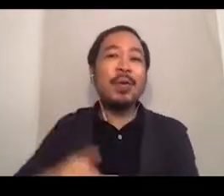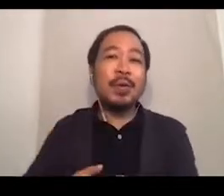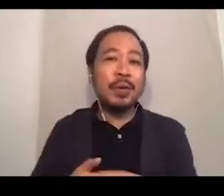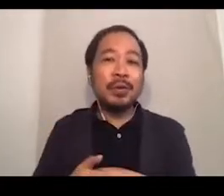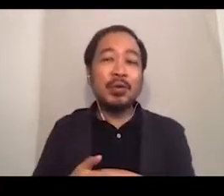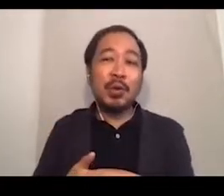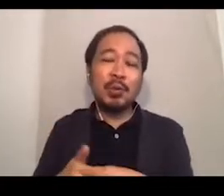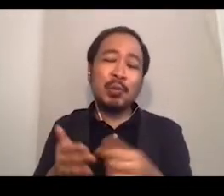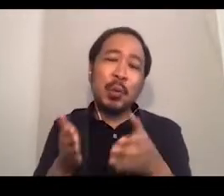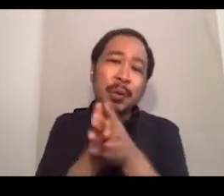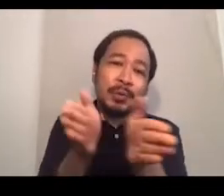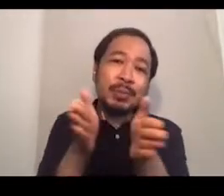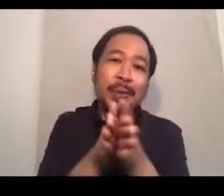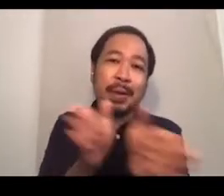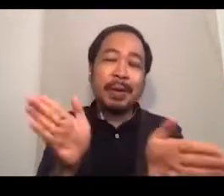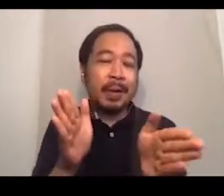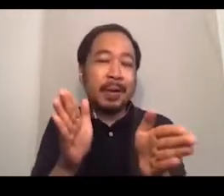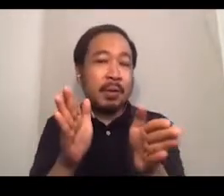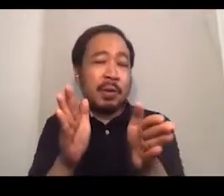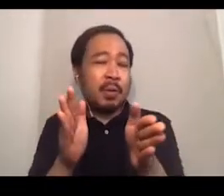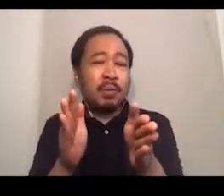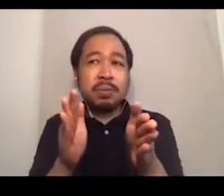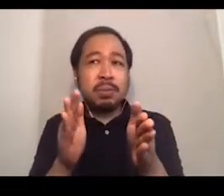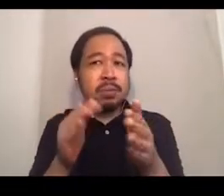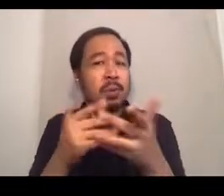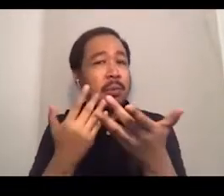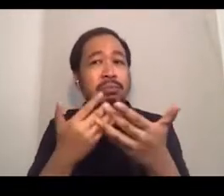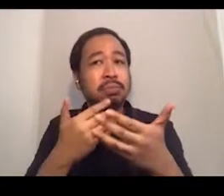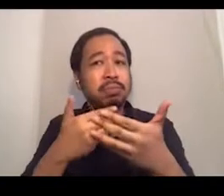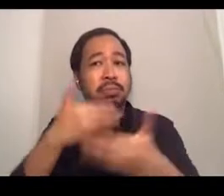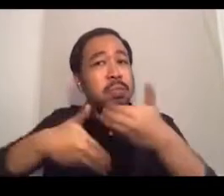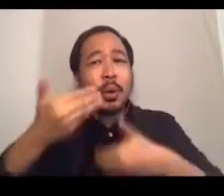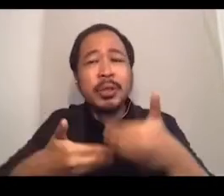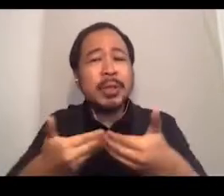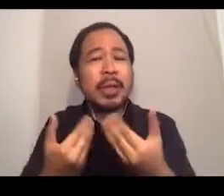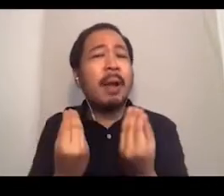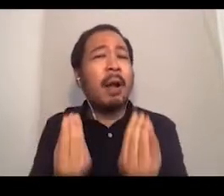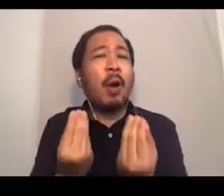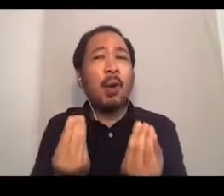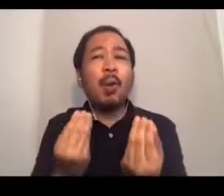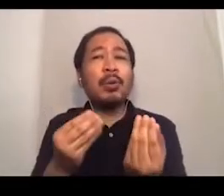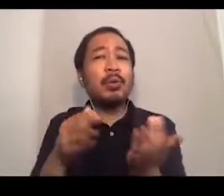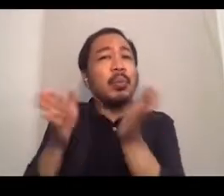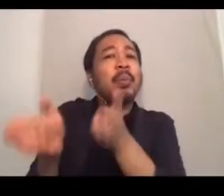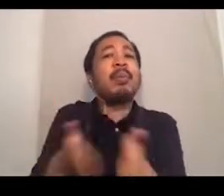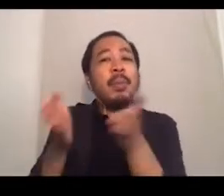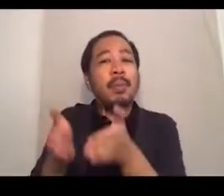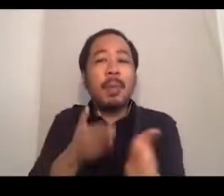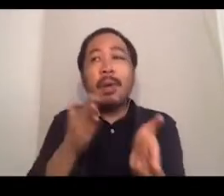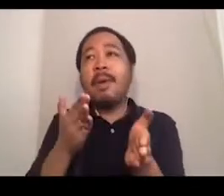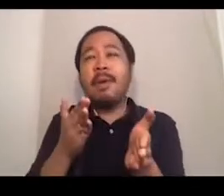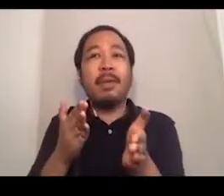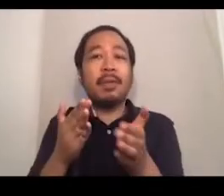For example, maintaining cleanliness and hygiene in the homes and in the neighbourhood.